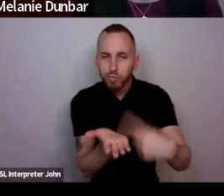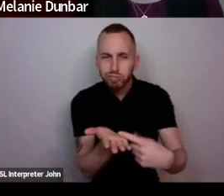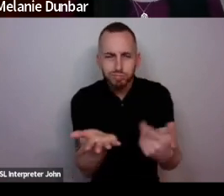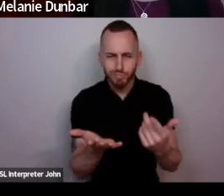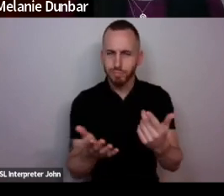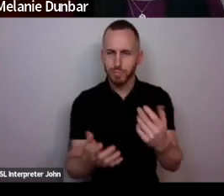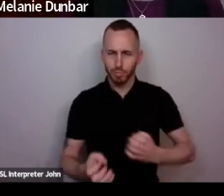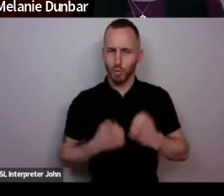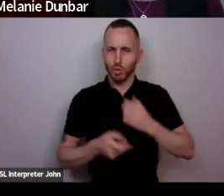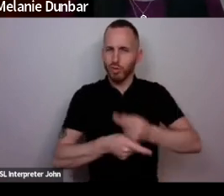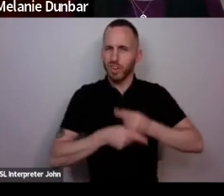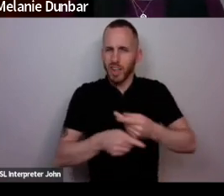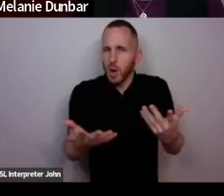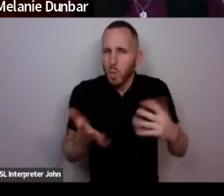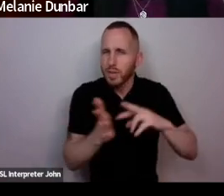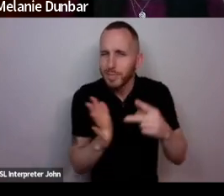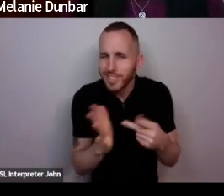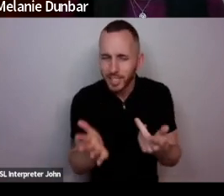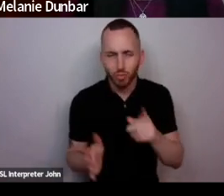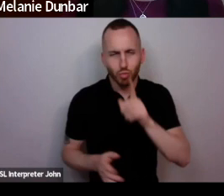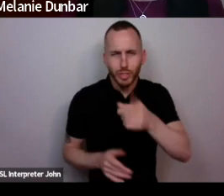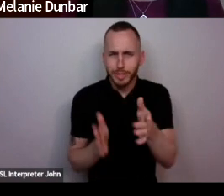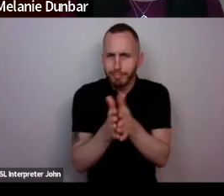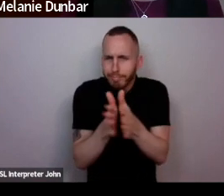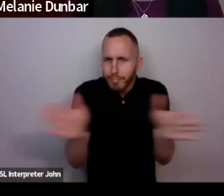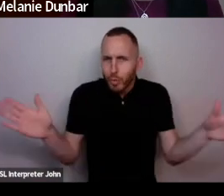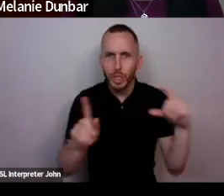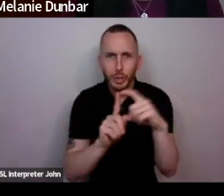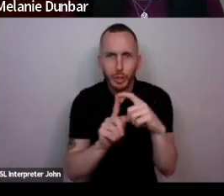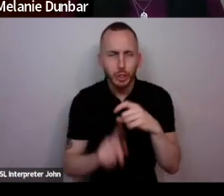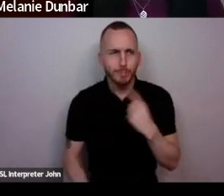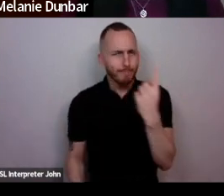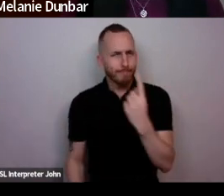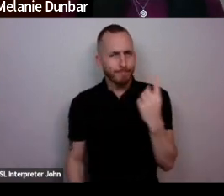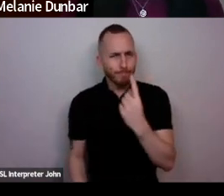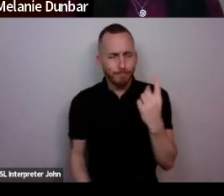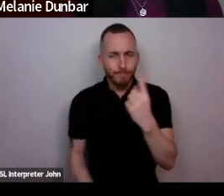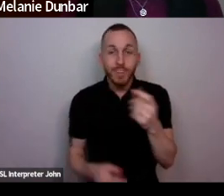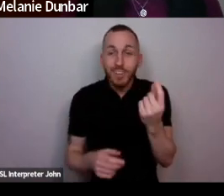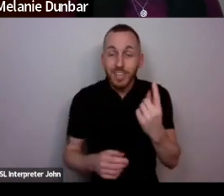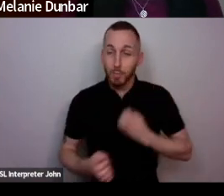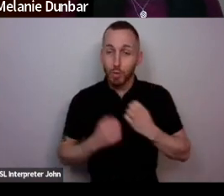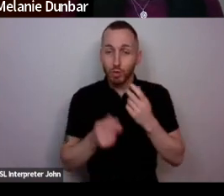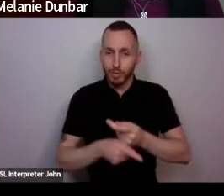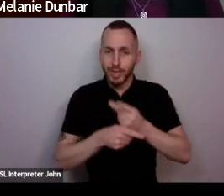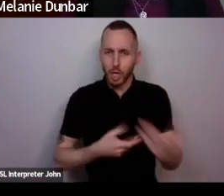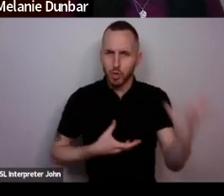It's quite a broad term, and definitely envelops a wide scope of services and interventions. Think